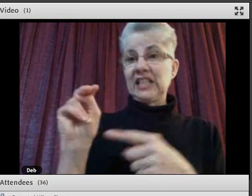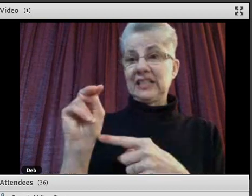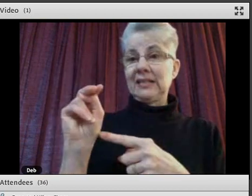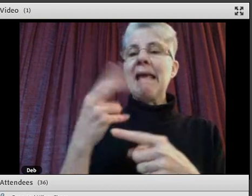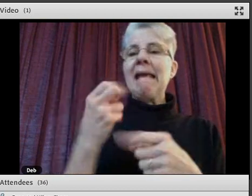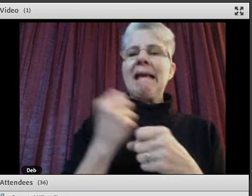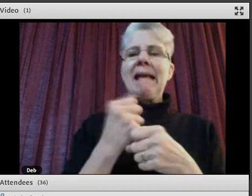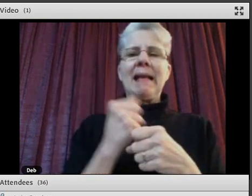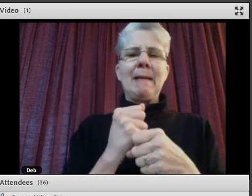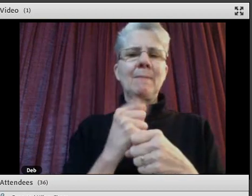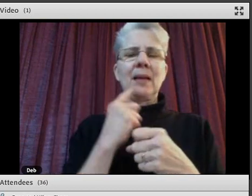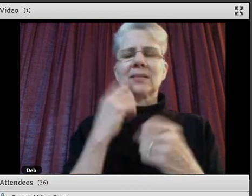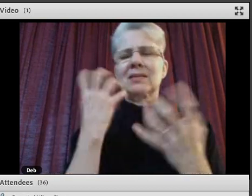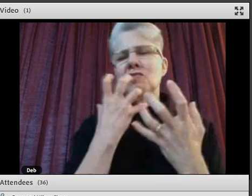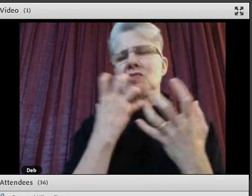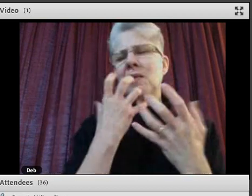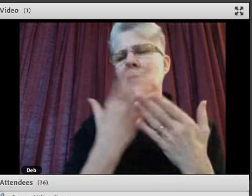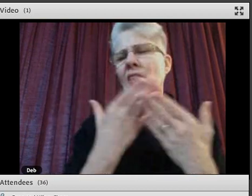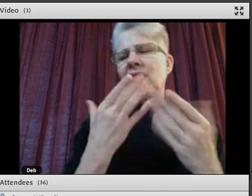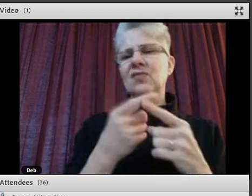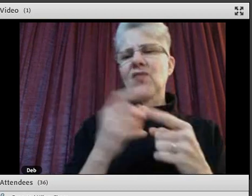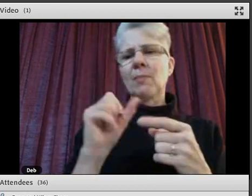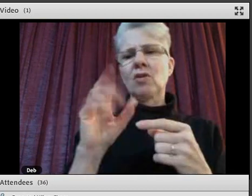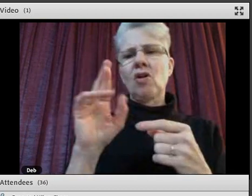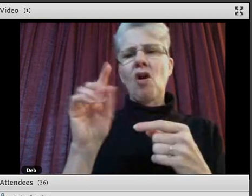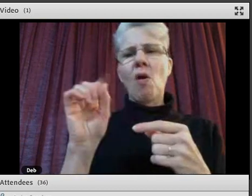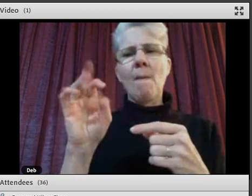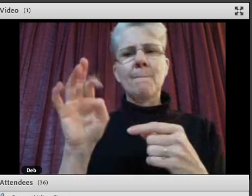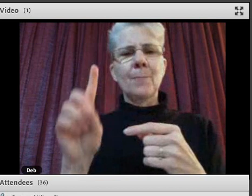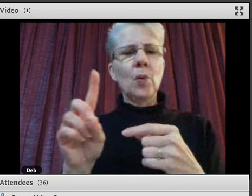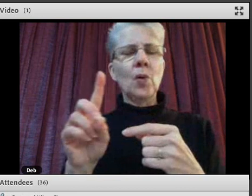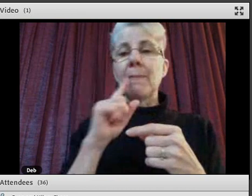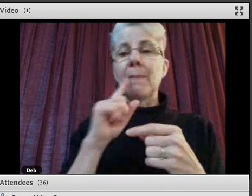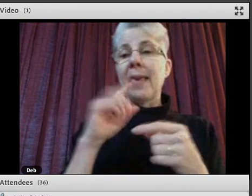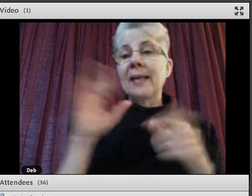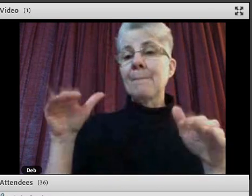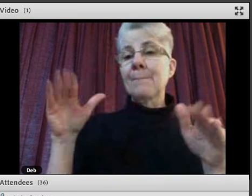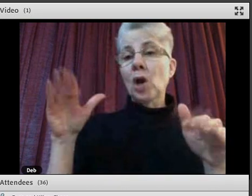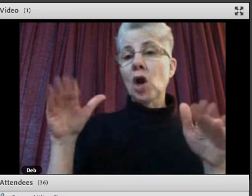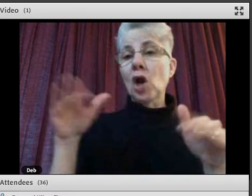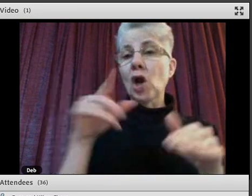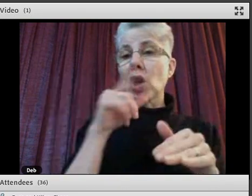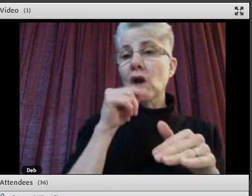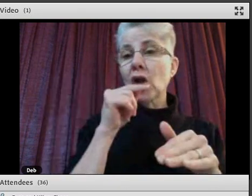and he makes just incredible things out of cardboard. He makes a version of Flappy Bird out of cardboard.